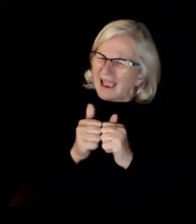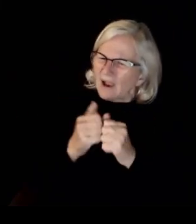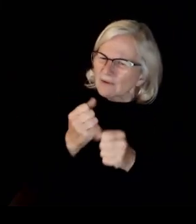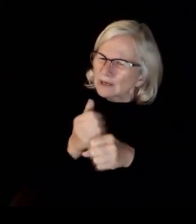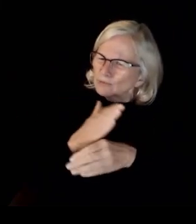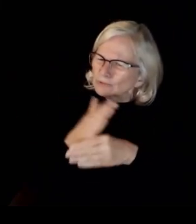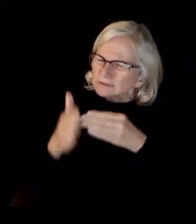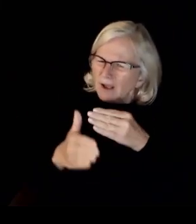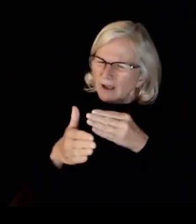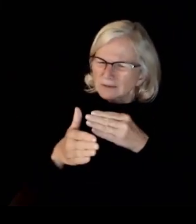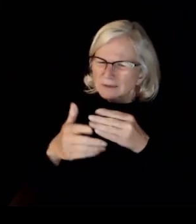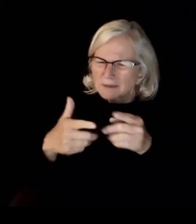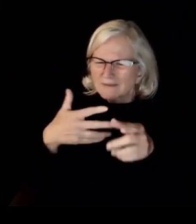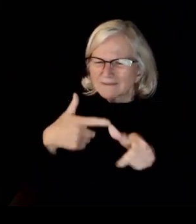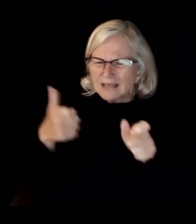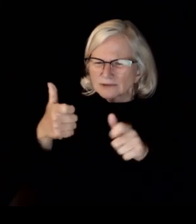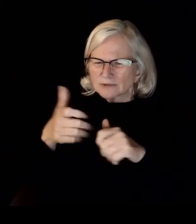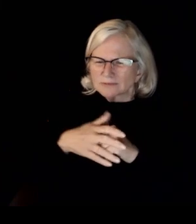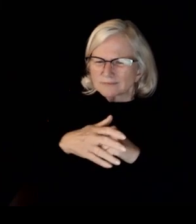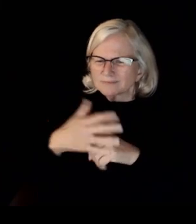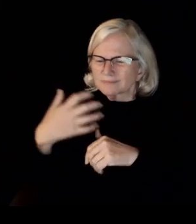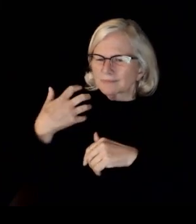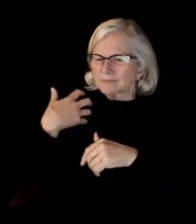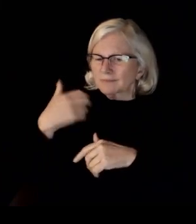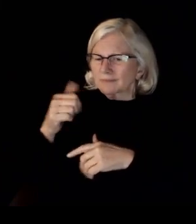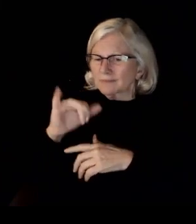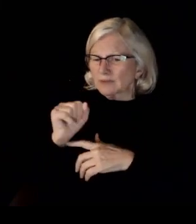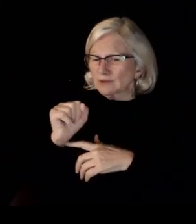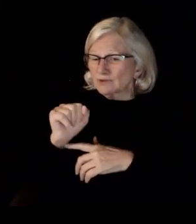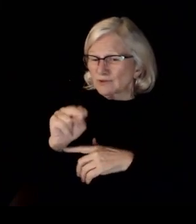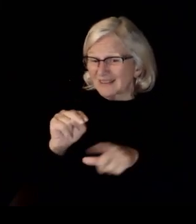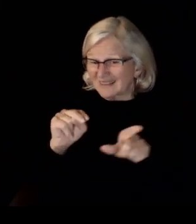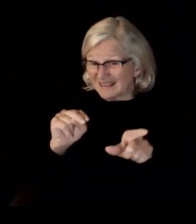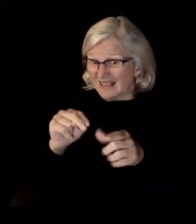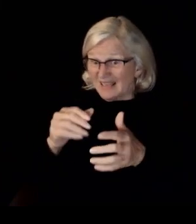right I mean the faster the turnaround the better in terms of being able to work with